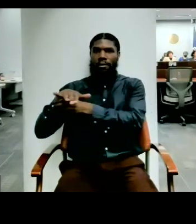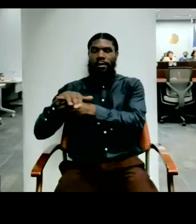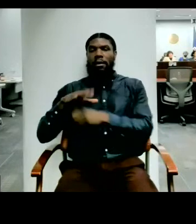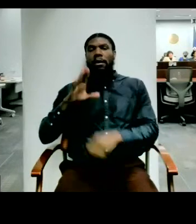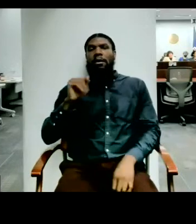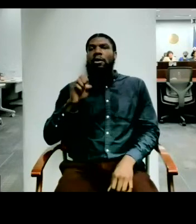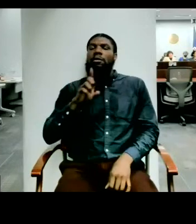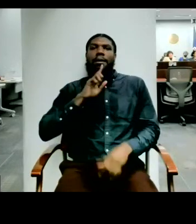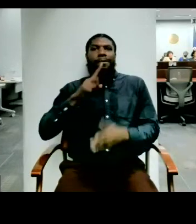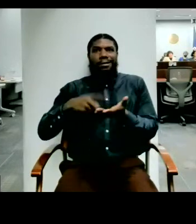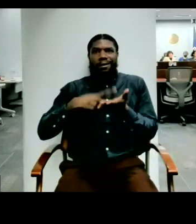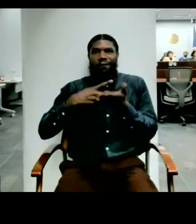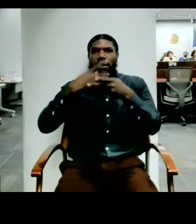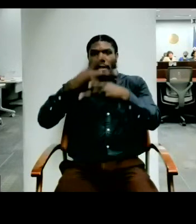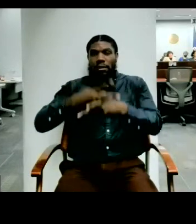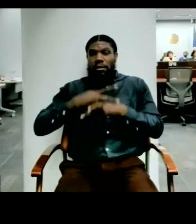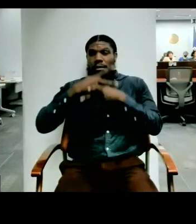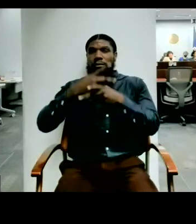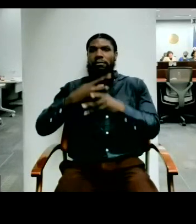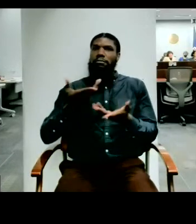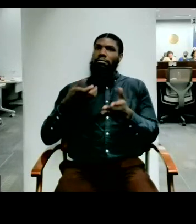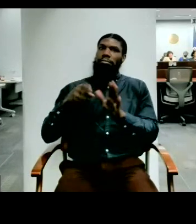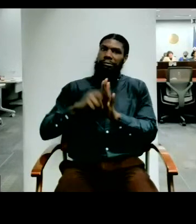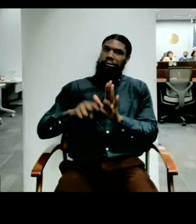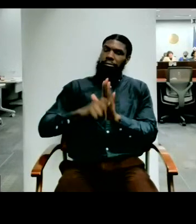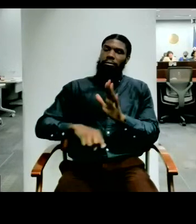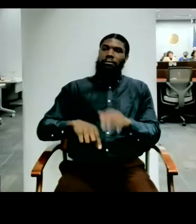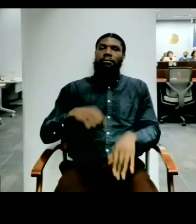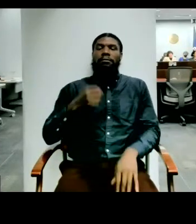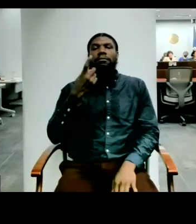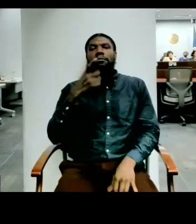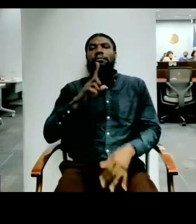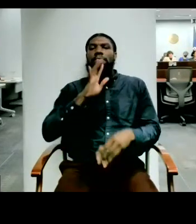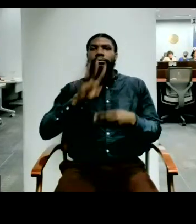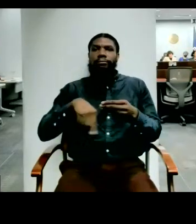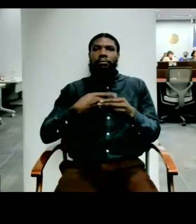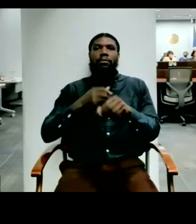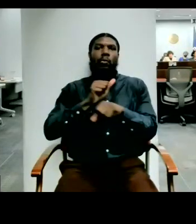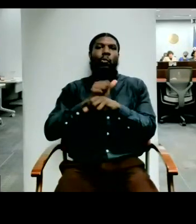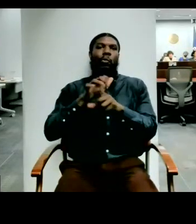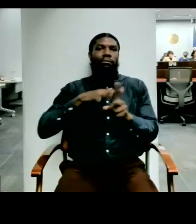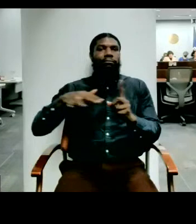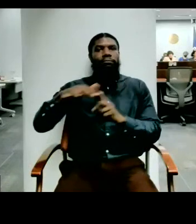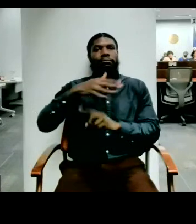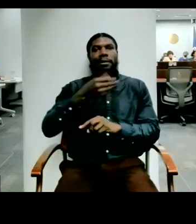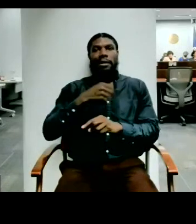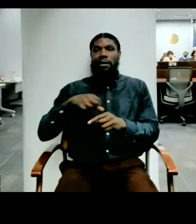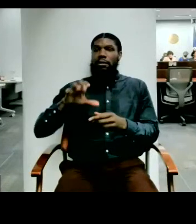The mention about work environment and, you know, subcontracting. Got